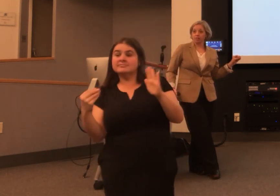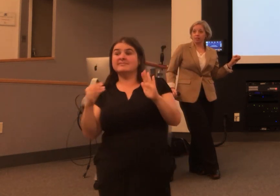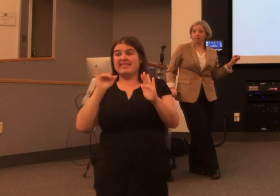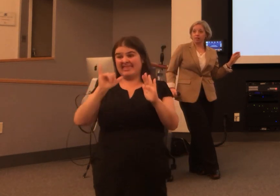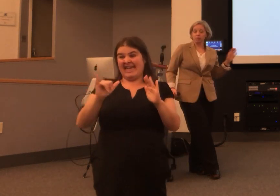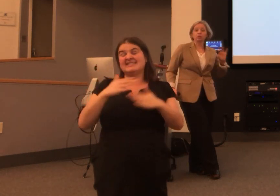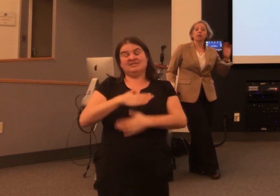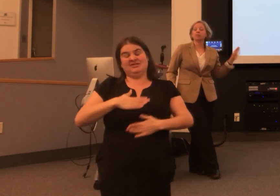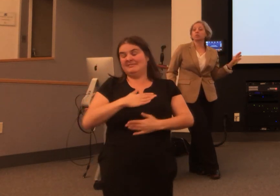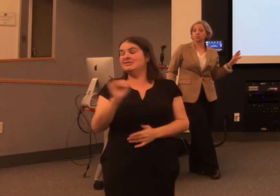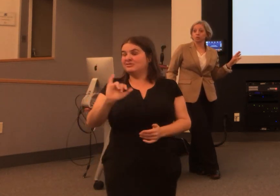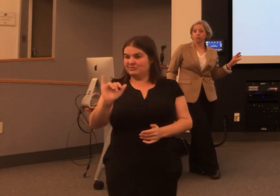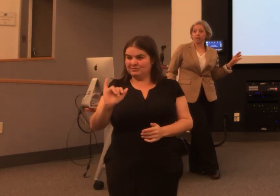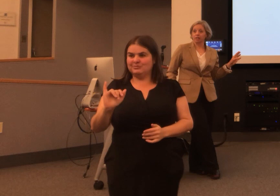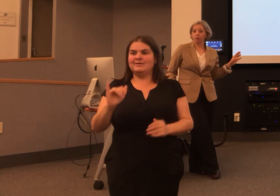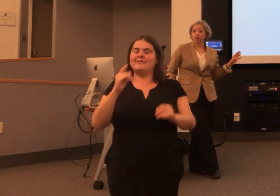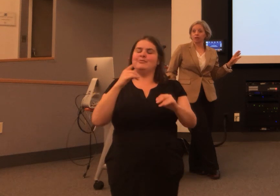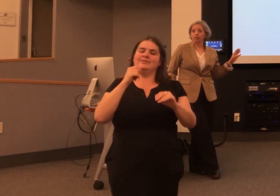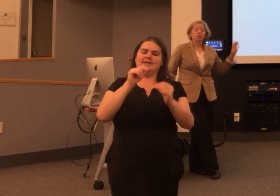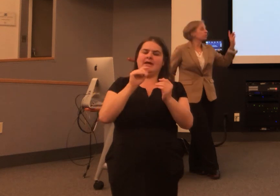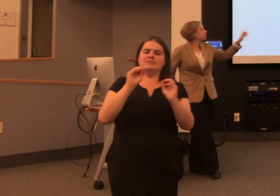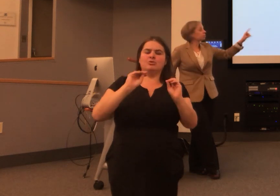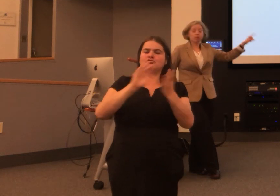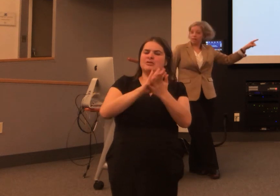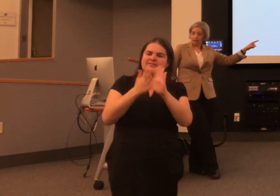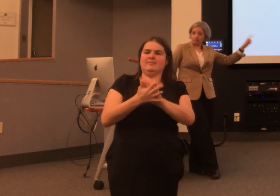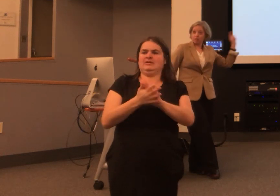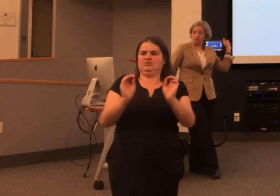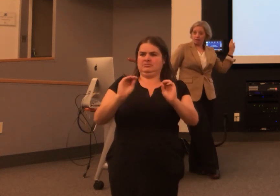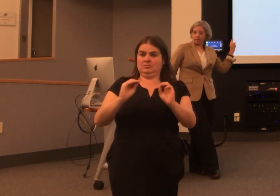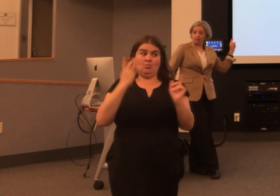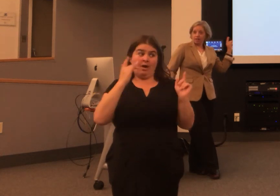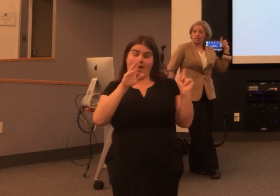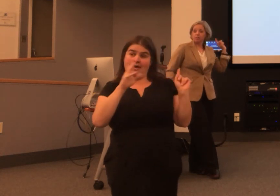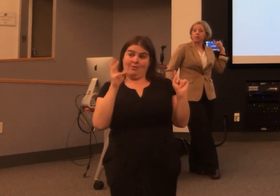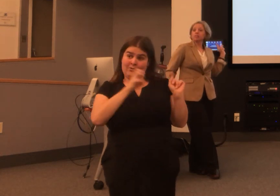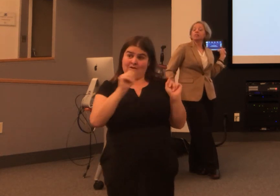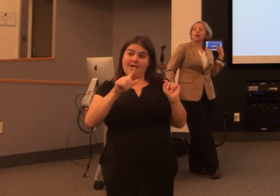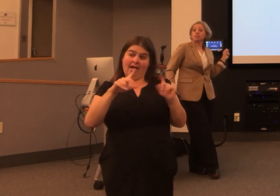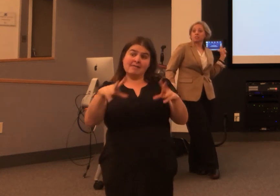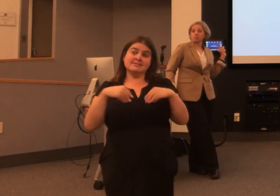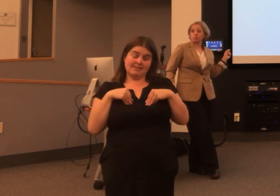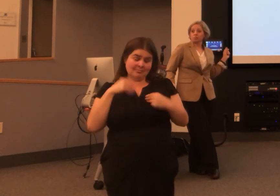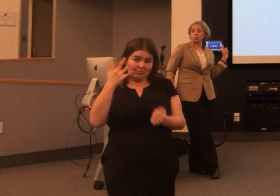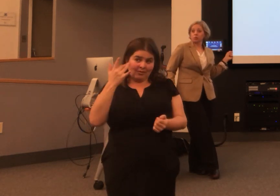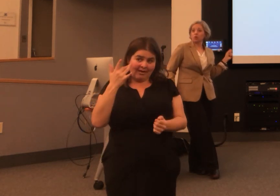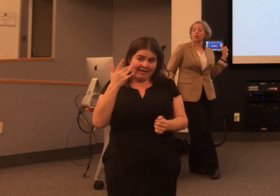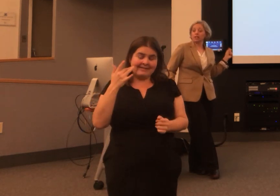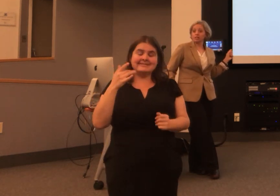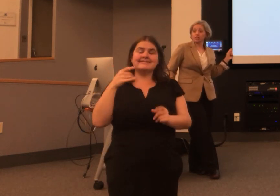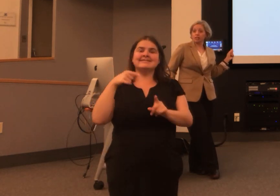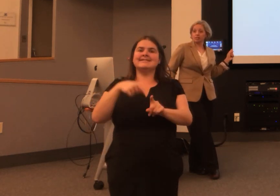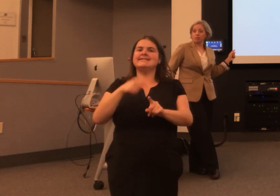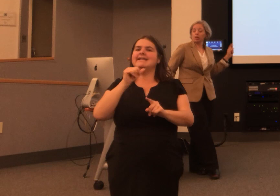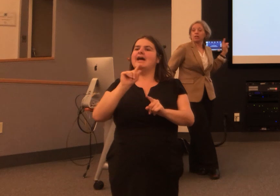It would not be transformative in any way. The reason Weird Al is okay is because he's not just recording and entertaining the same way,